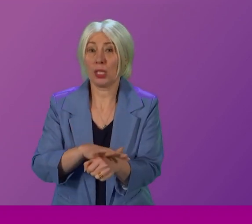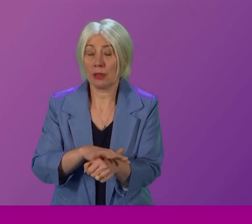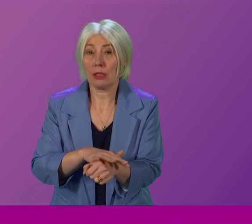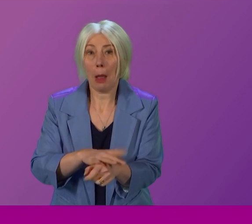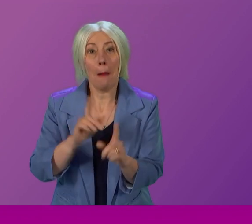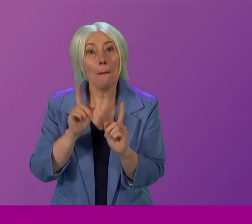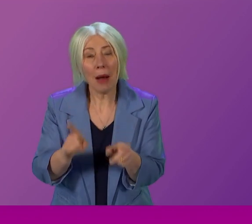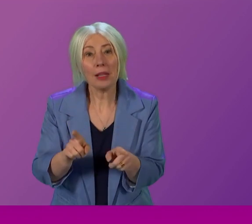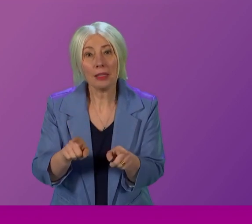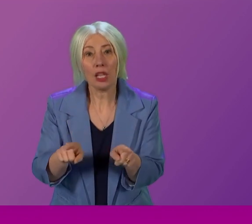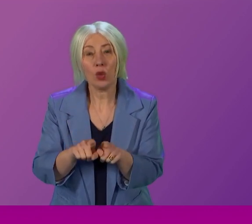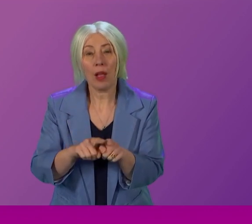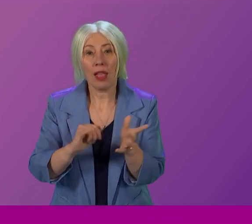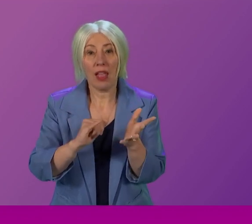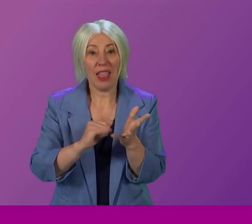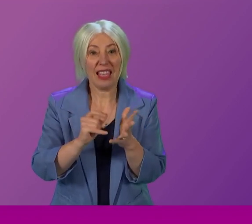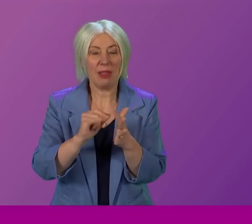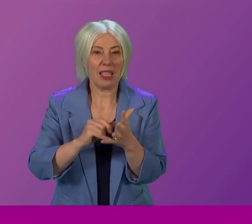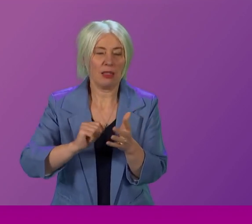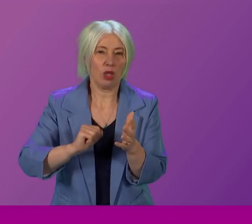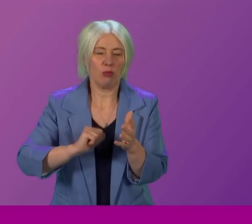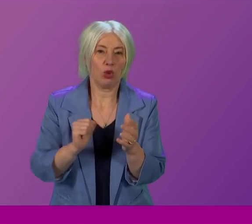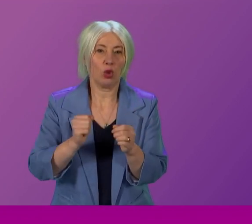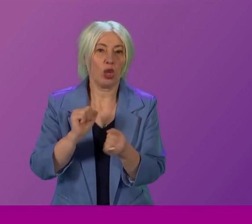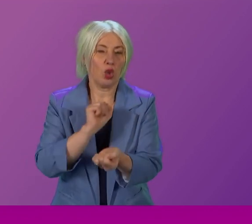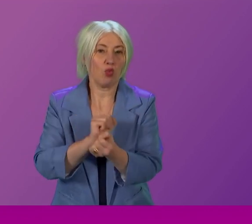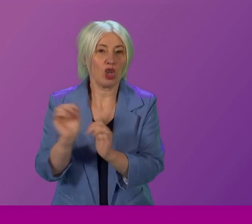it is also the case that the SPS has the ability to use technology